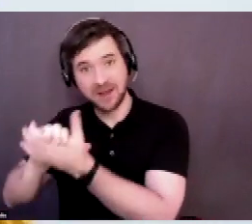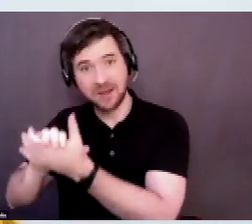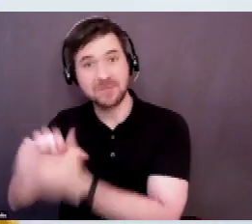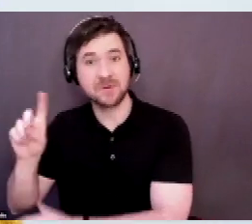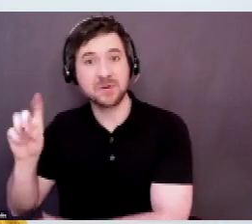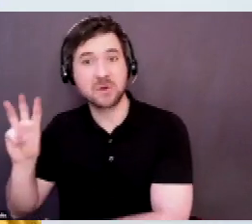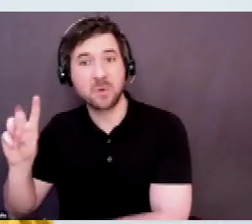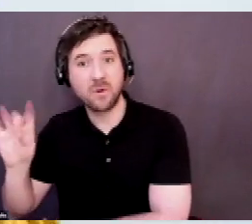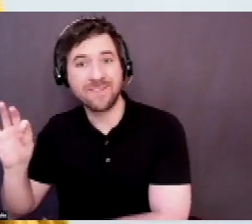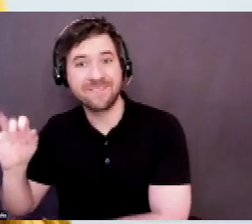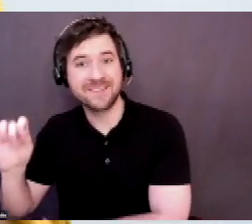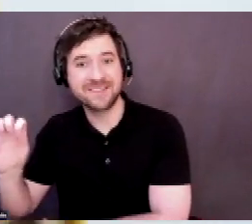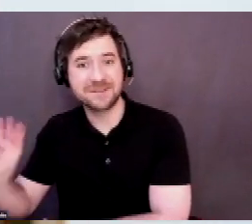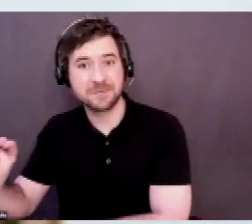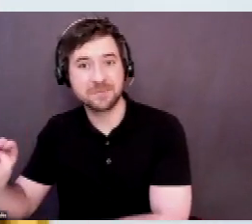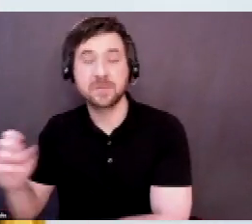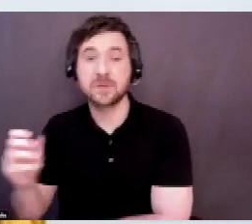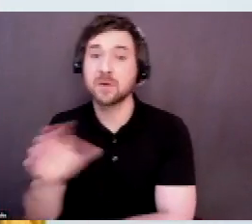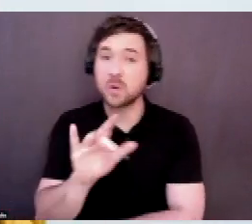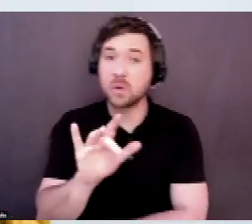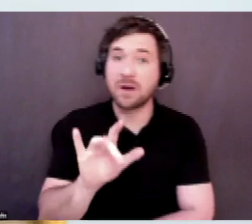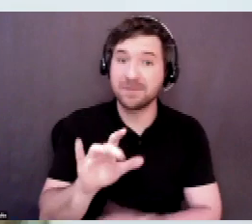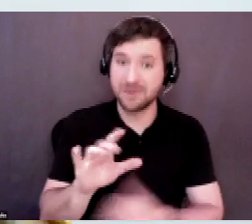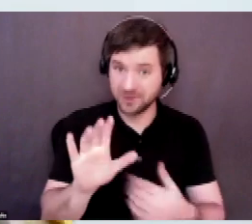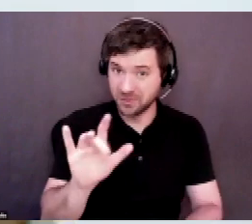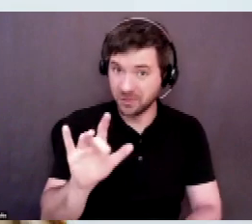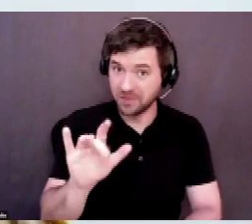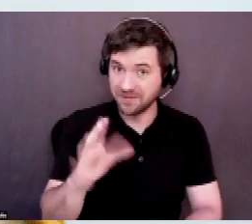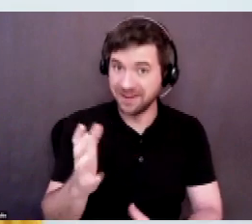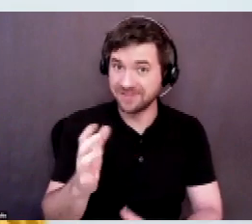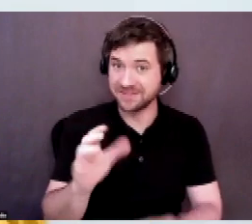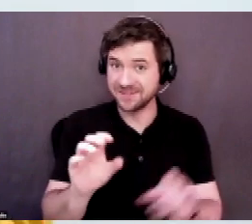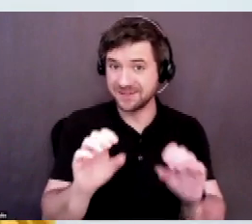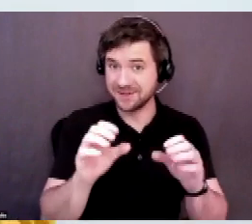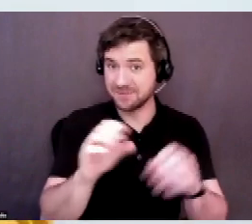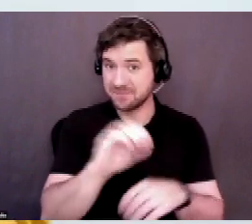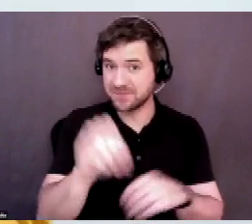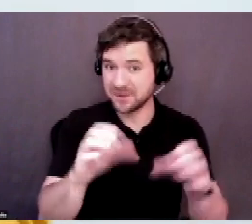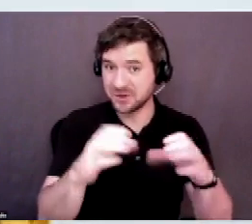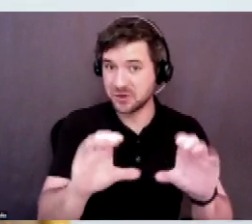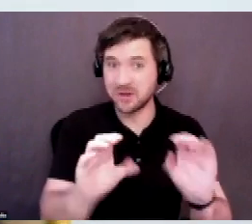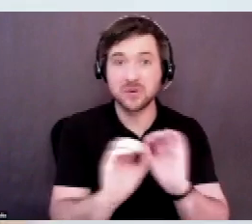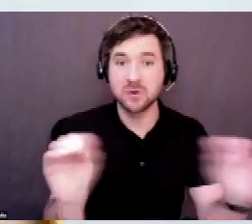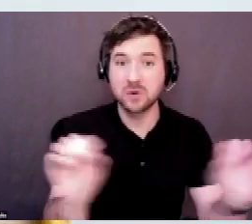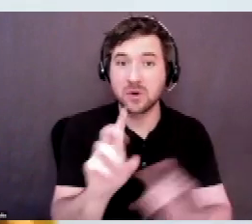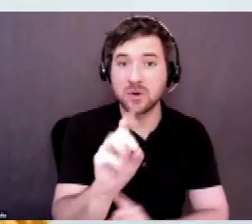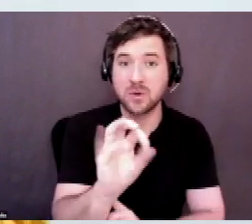Or 25% chance of being double dominant. Being present with both of our dwarfism genes that can